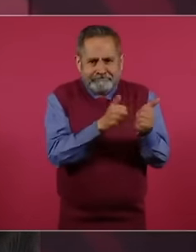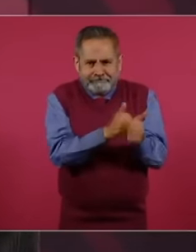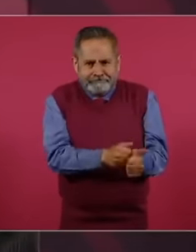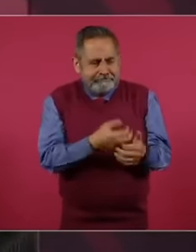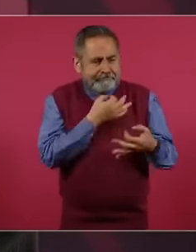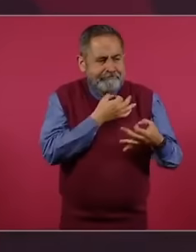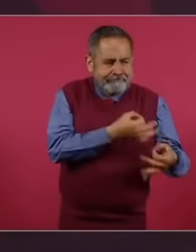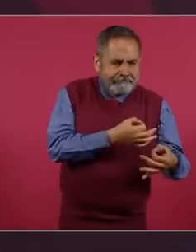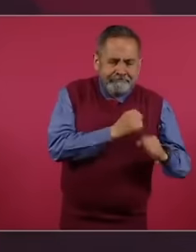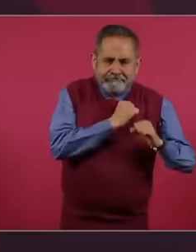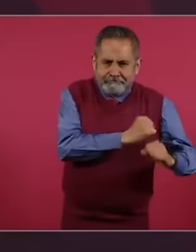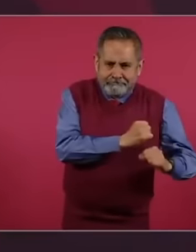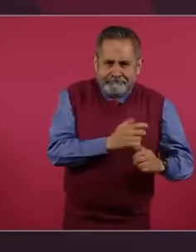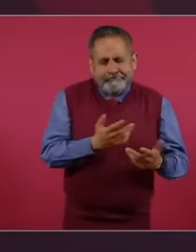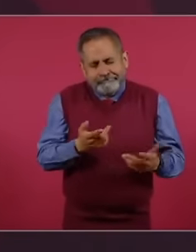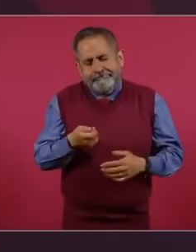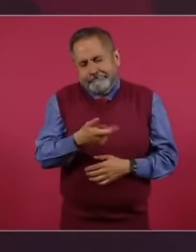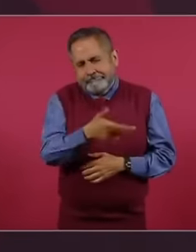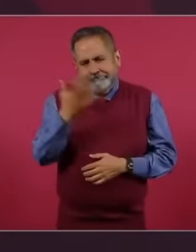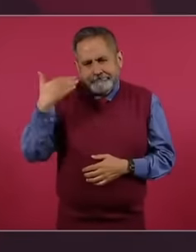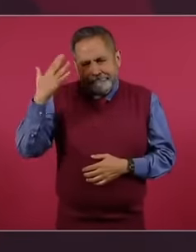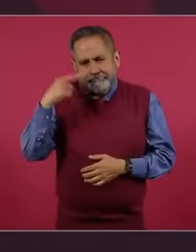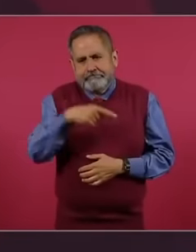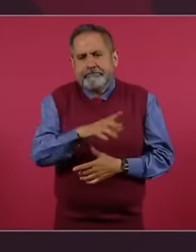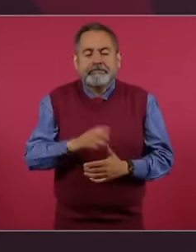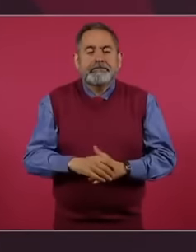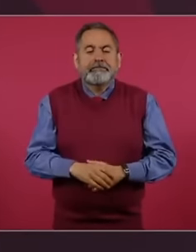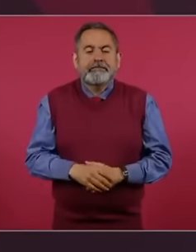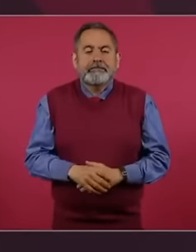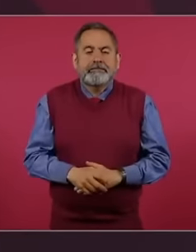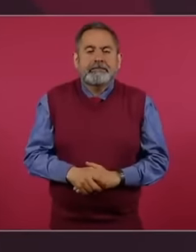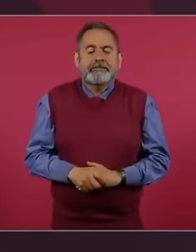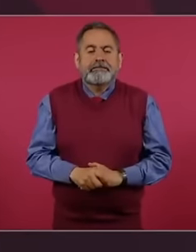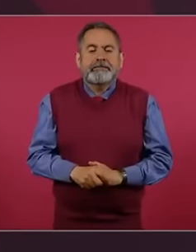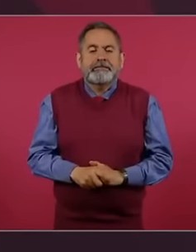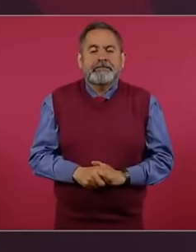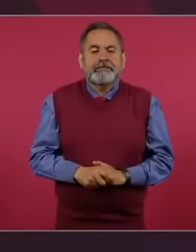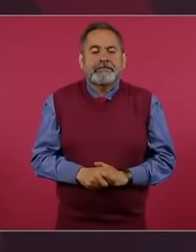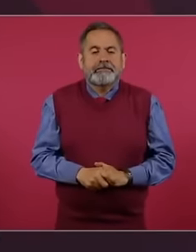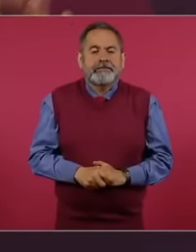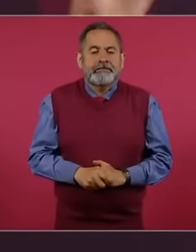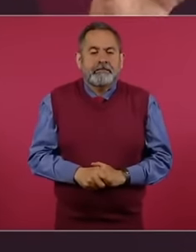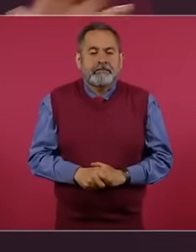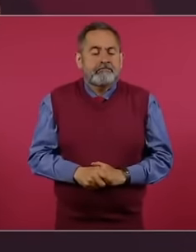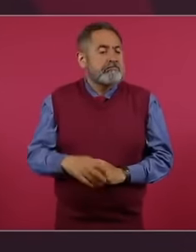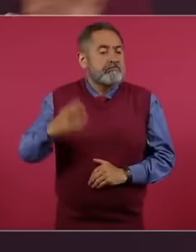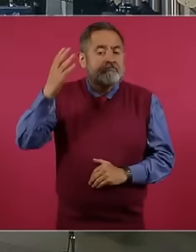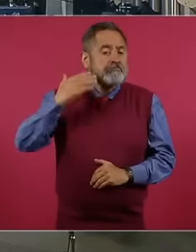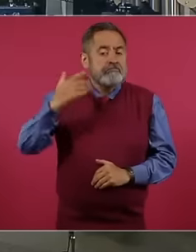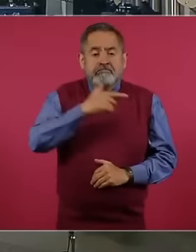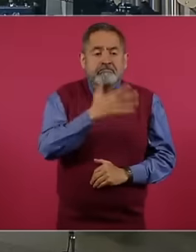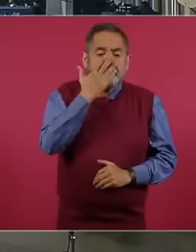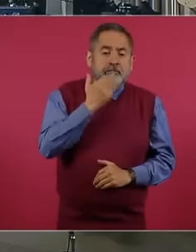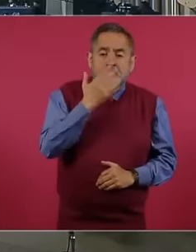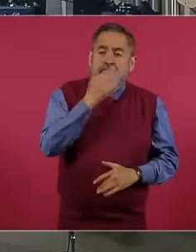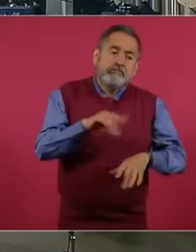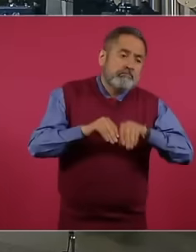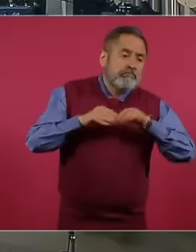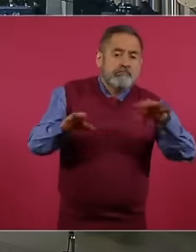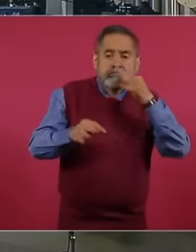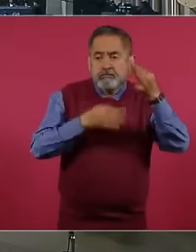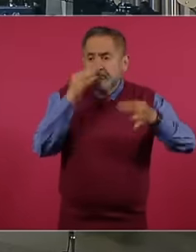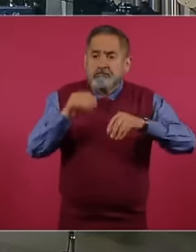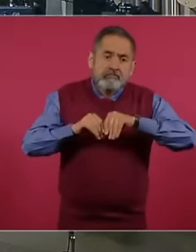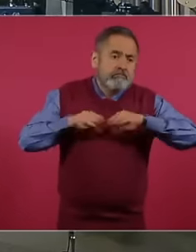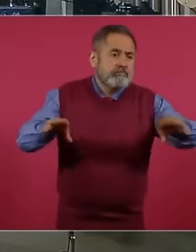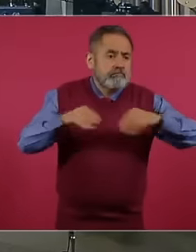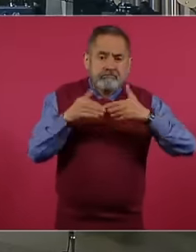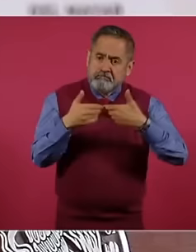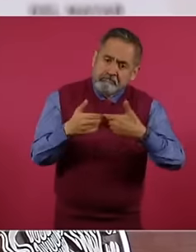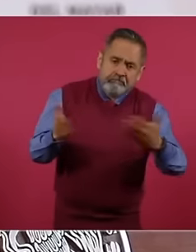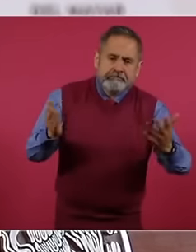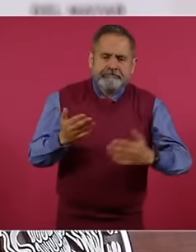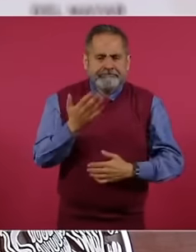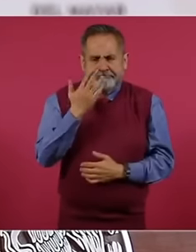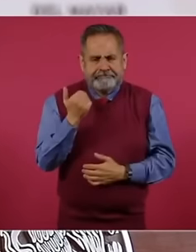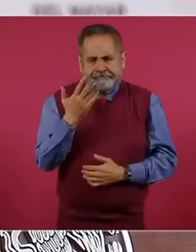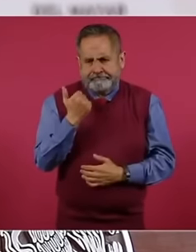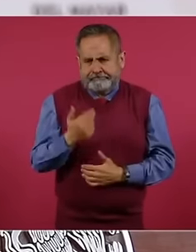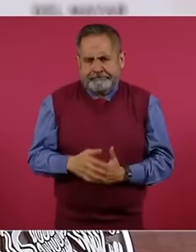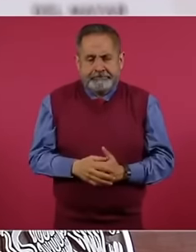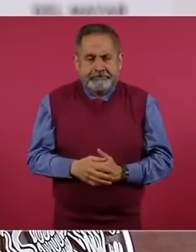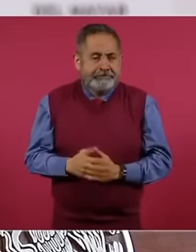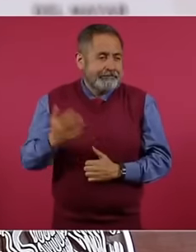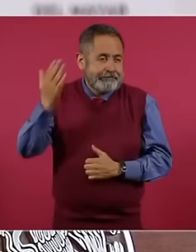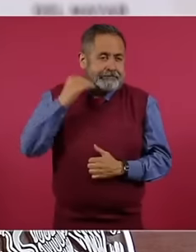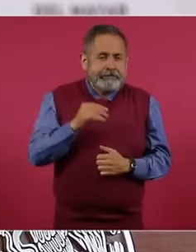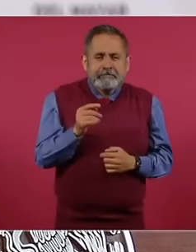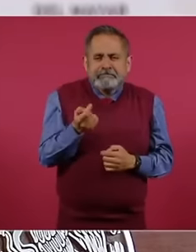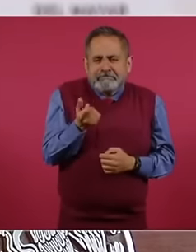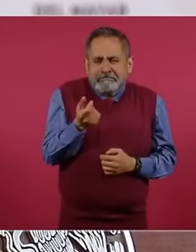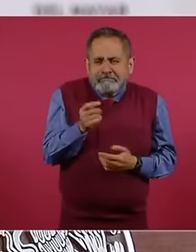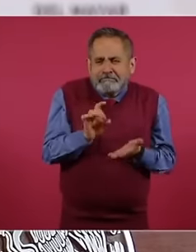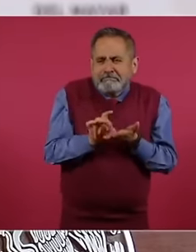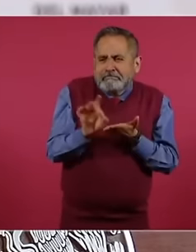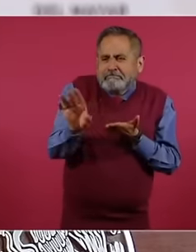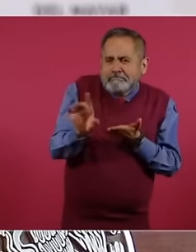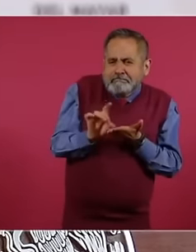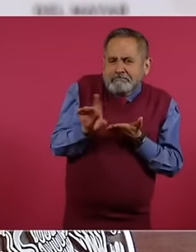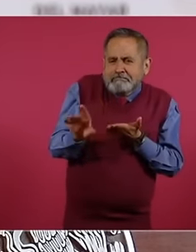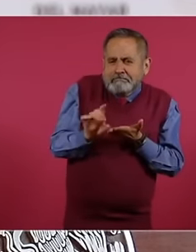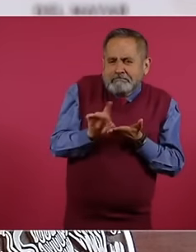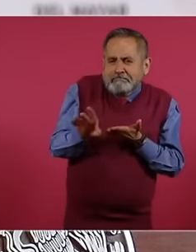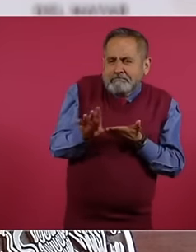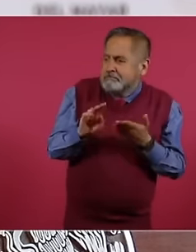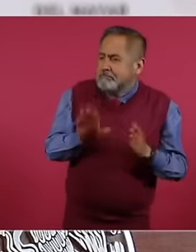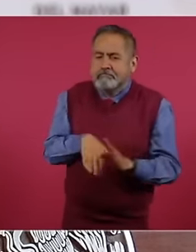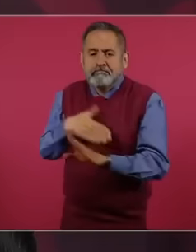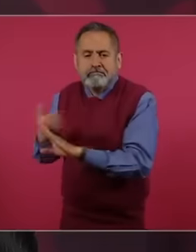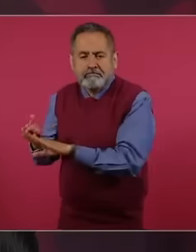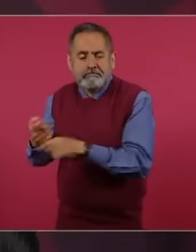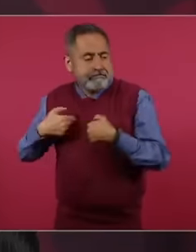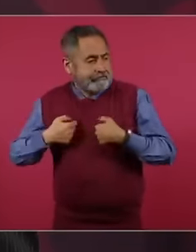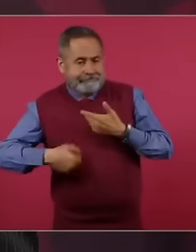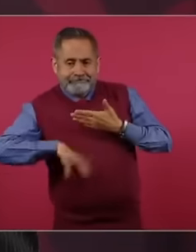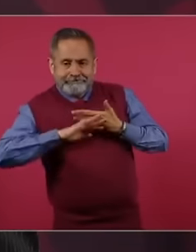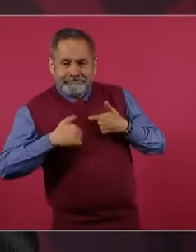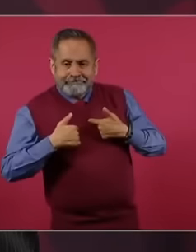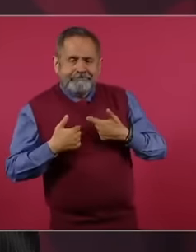ados, no. There was information and what there was was against us, there was a government that